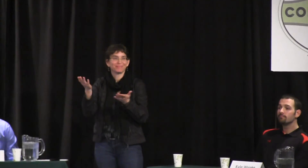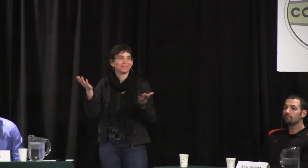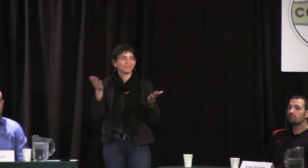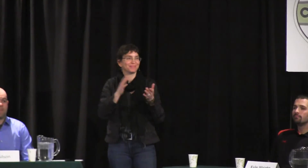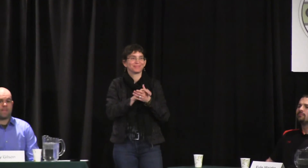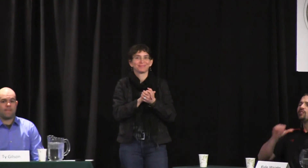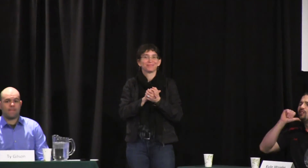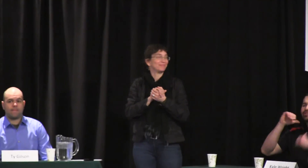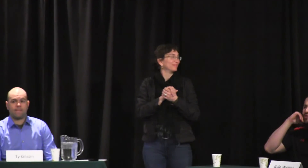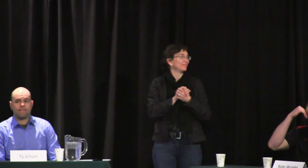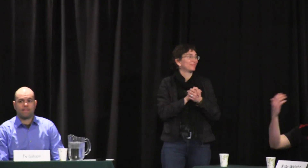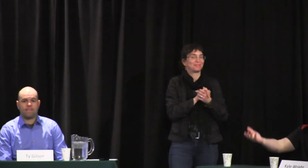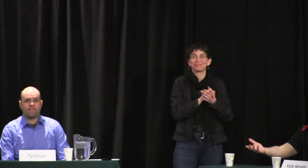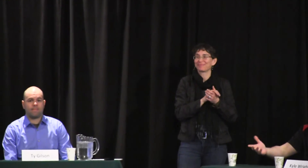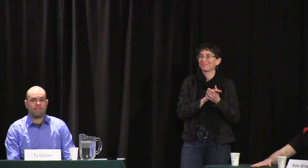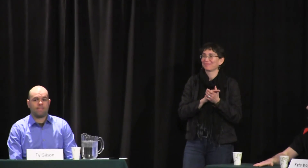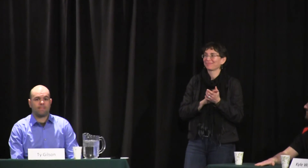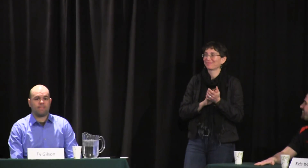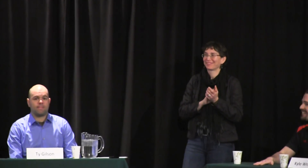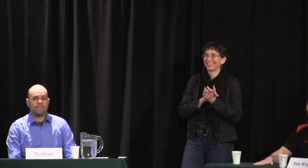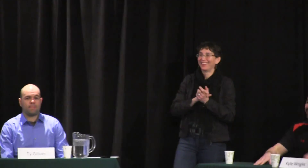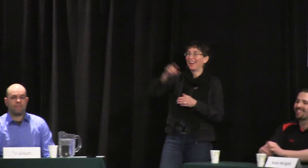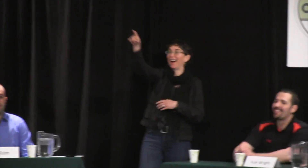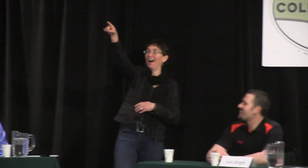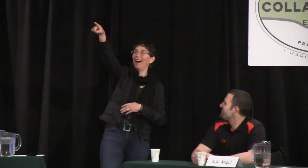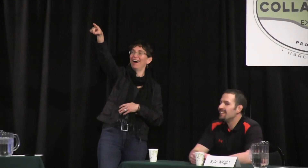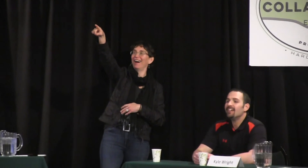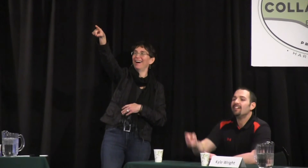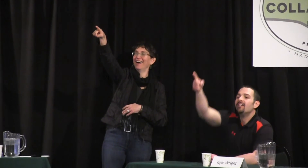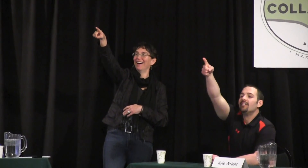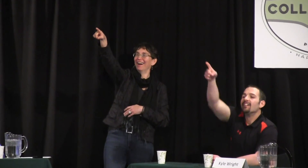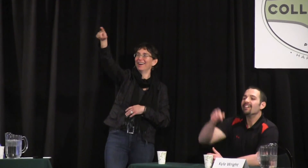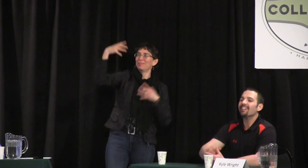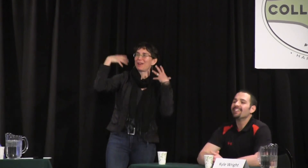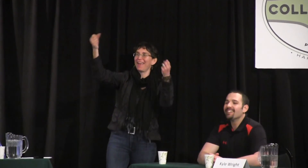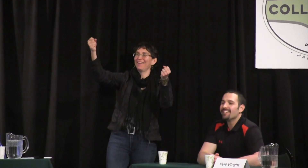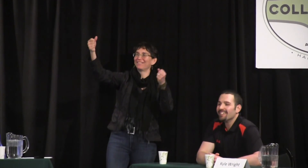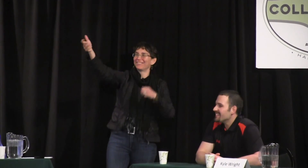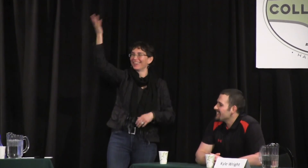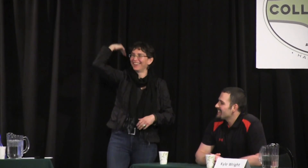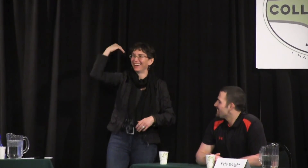Kyle: Oh, come on, you guys, don't be shy. Come on.